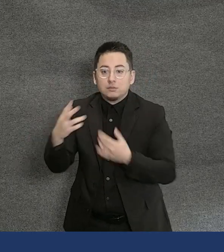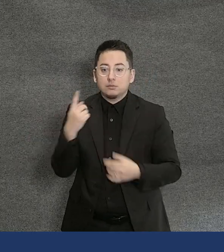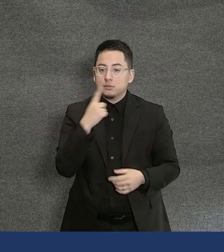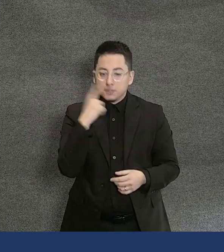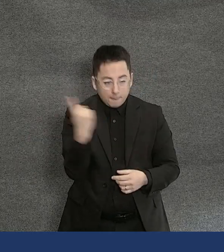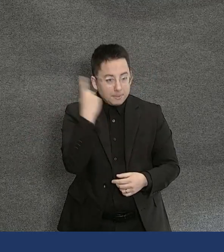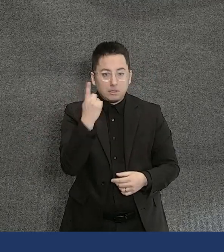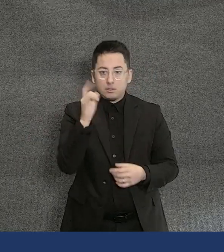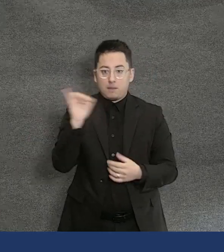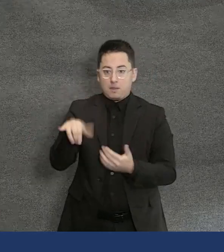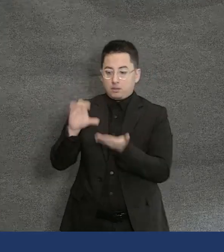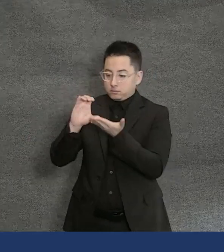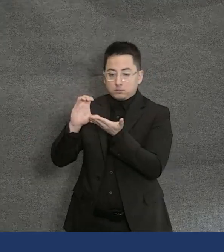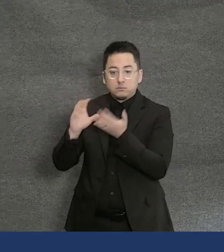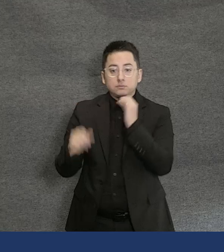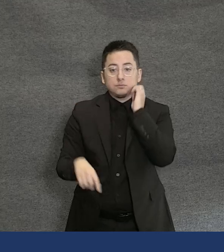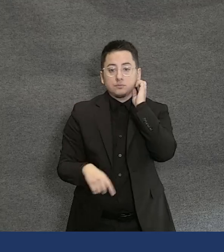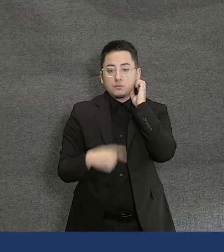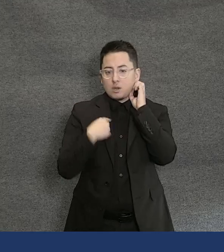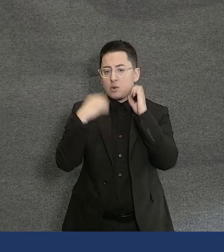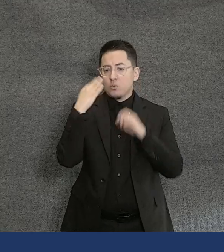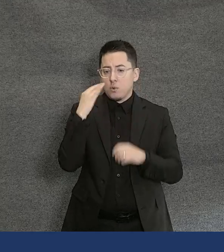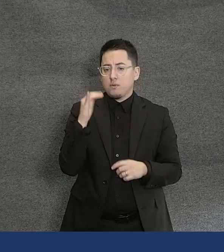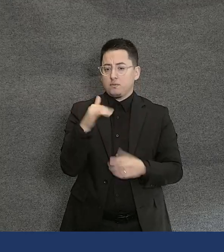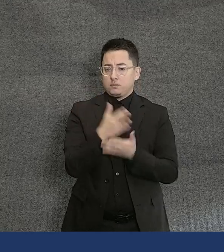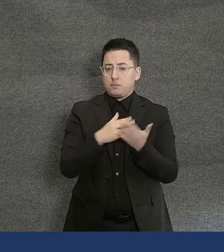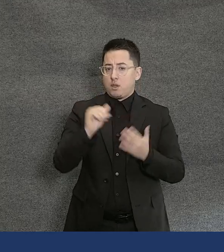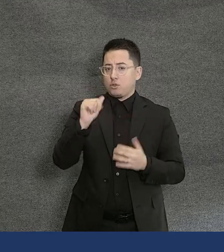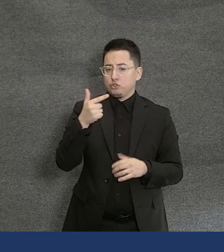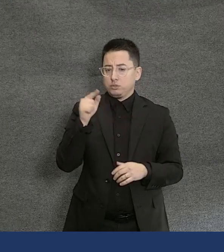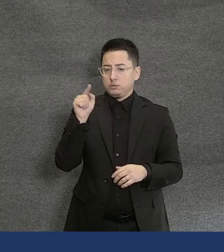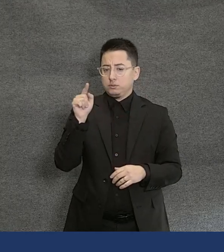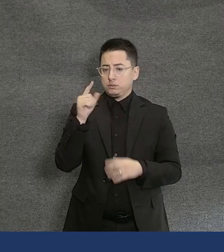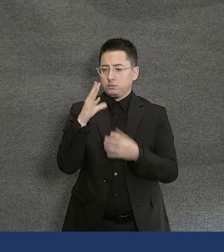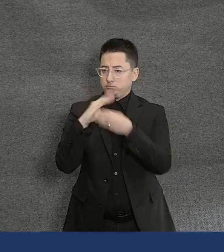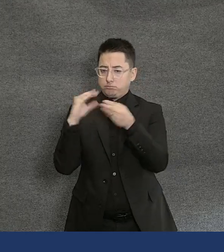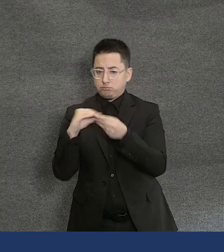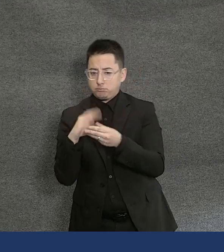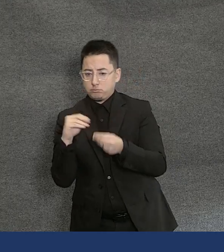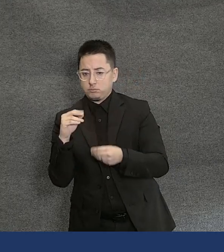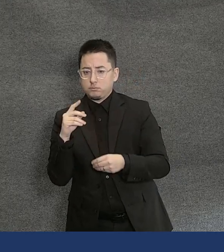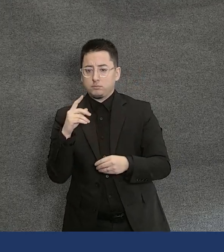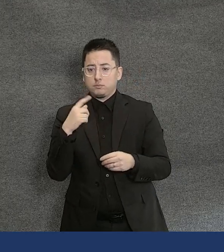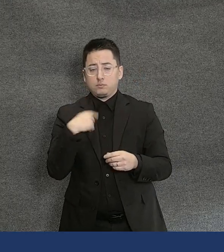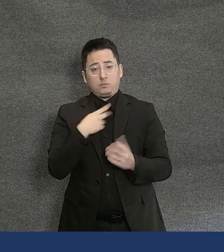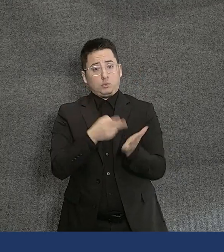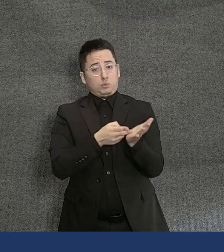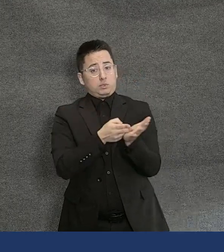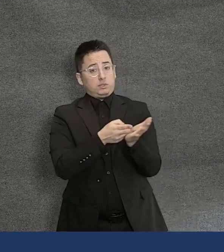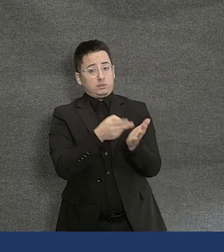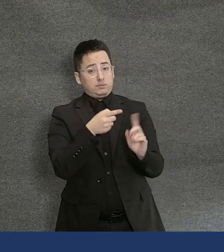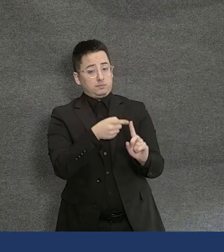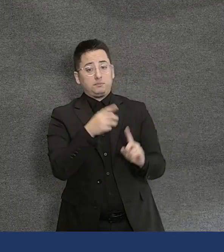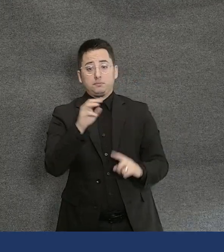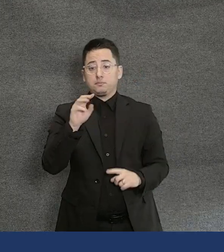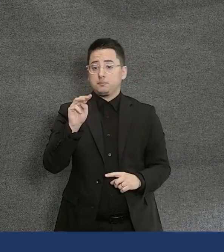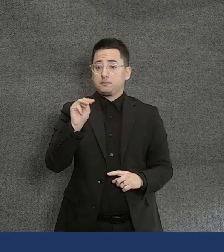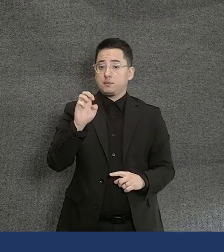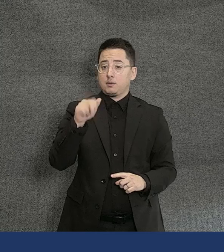know Attorney General Ellison spoke about this, the Medicaid cuts are terrifying.